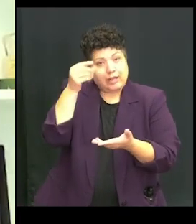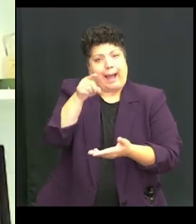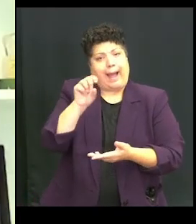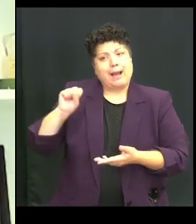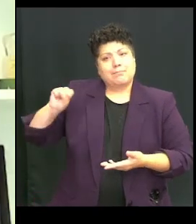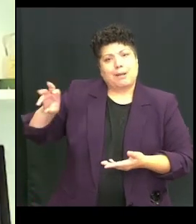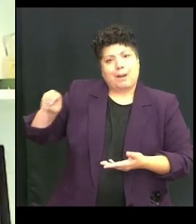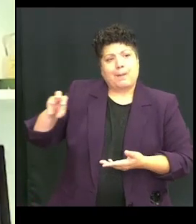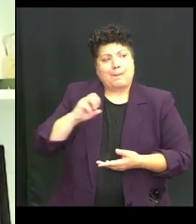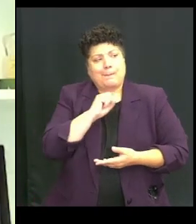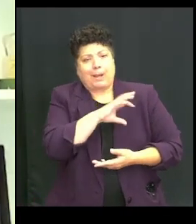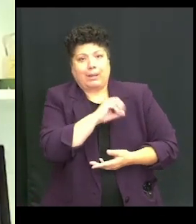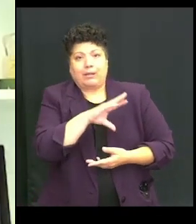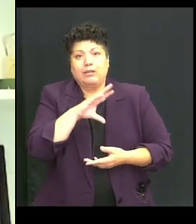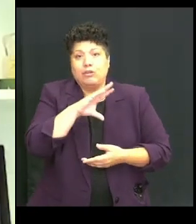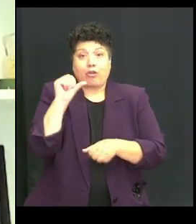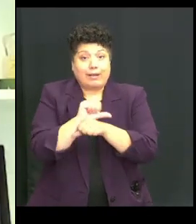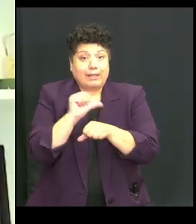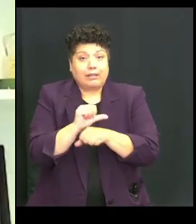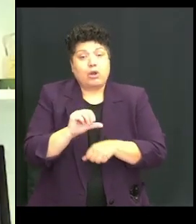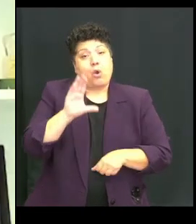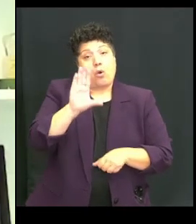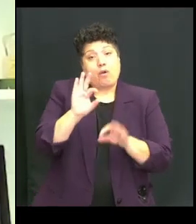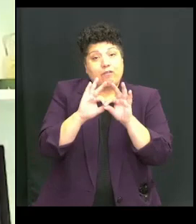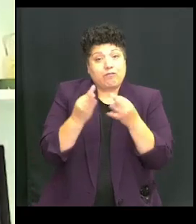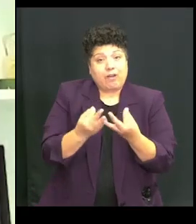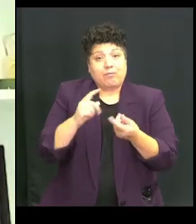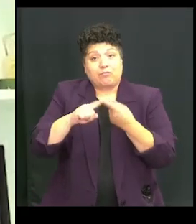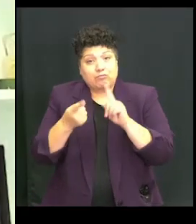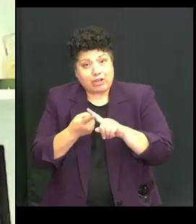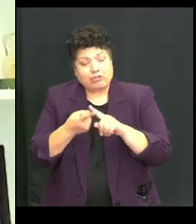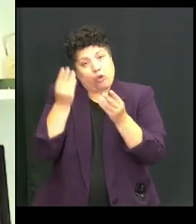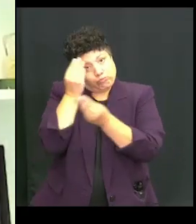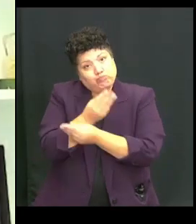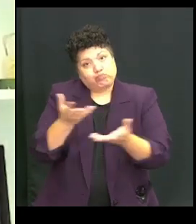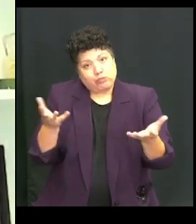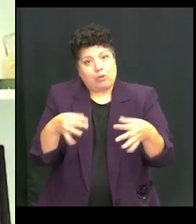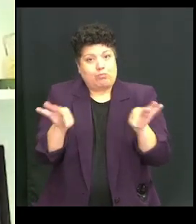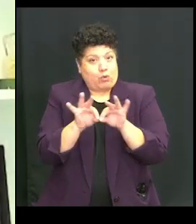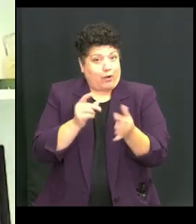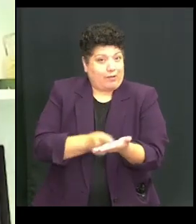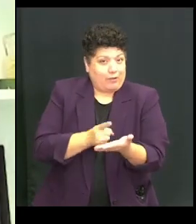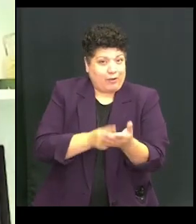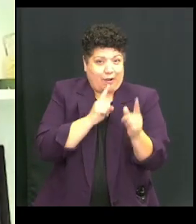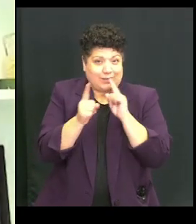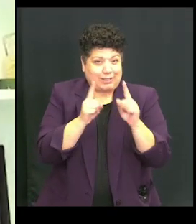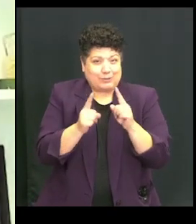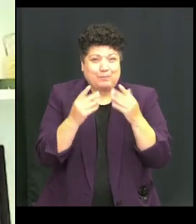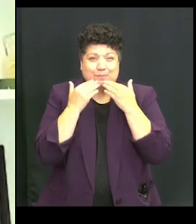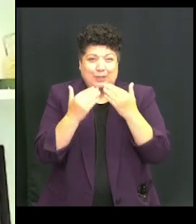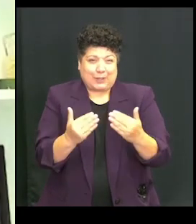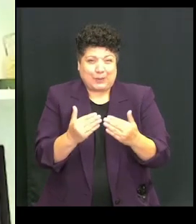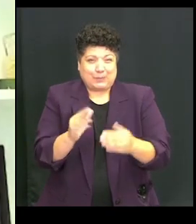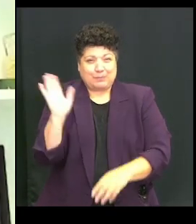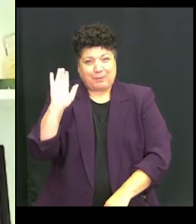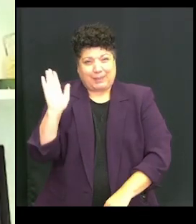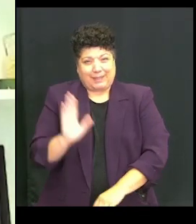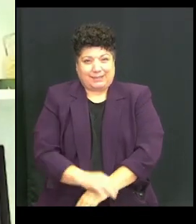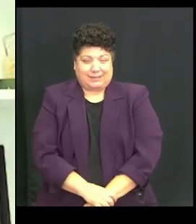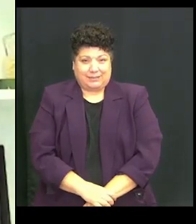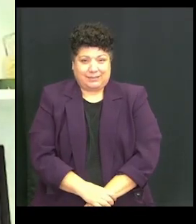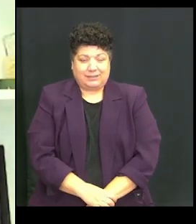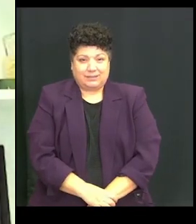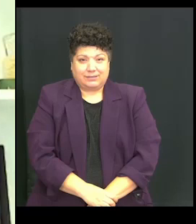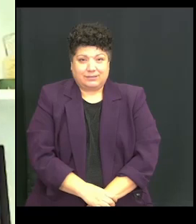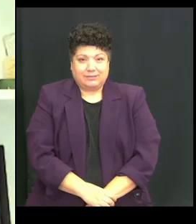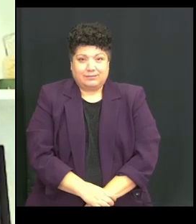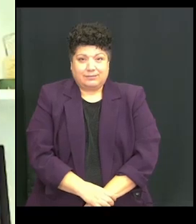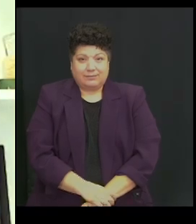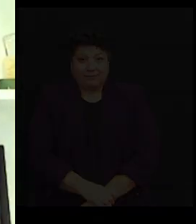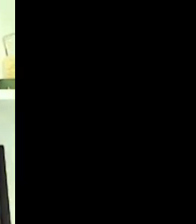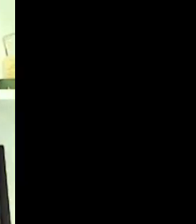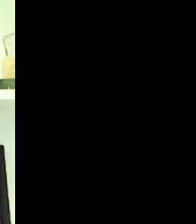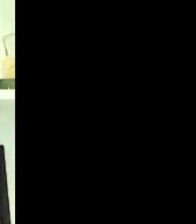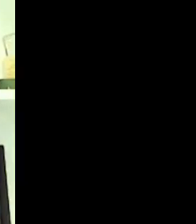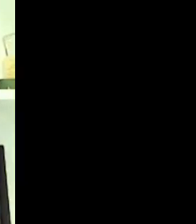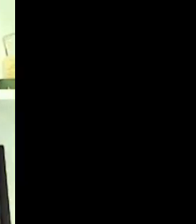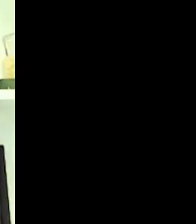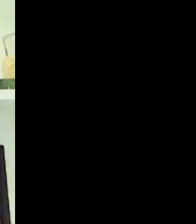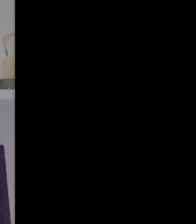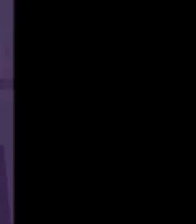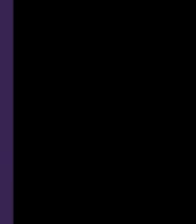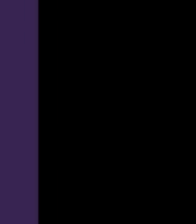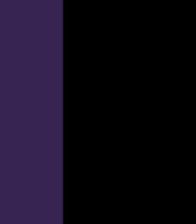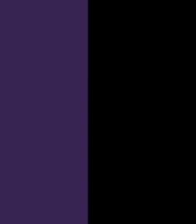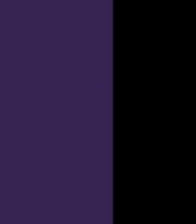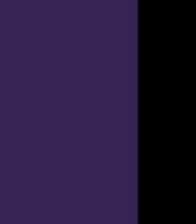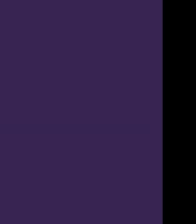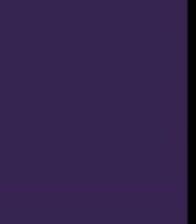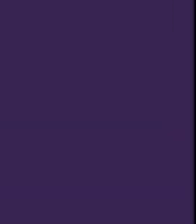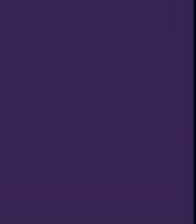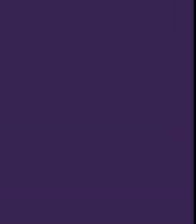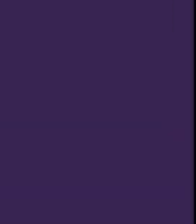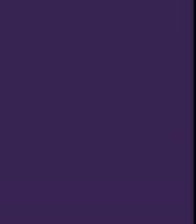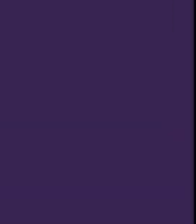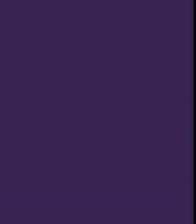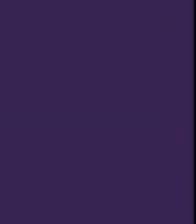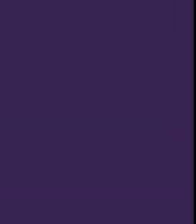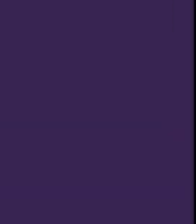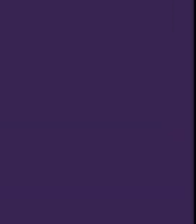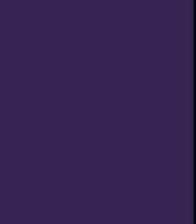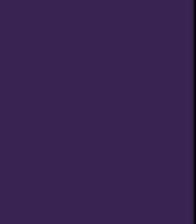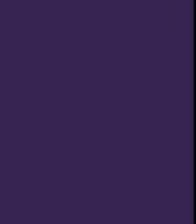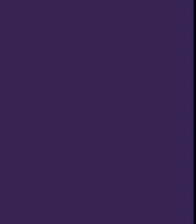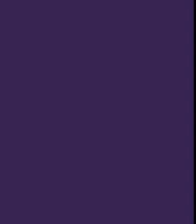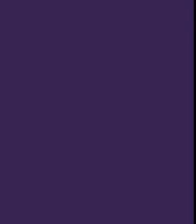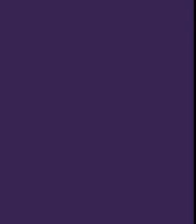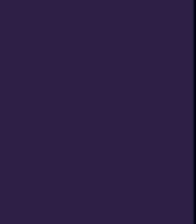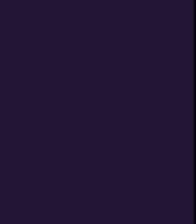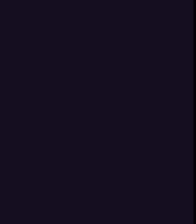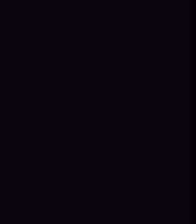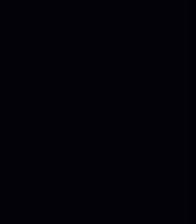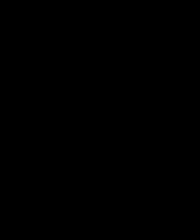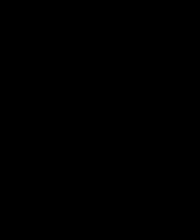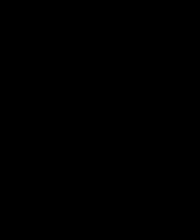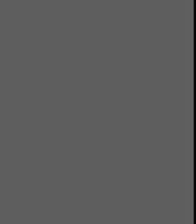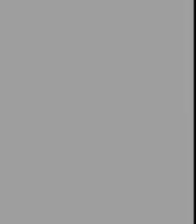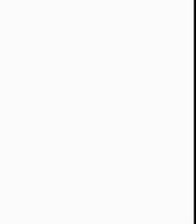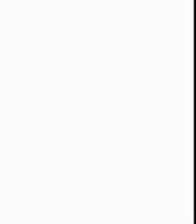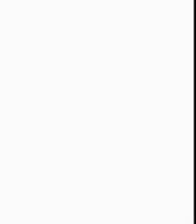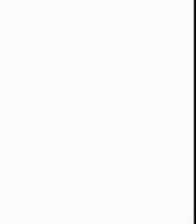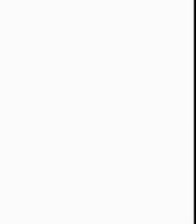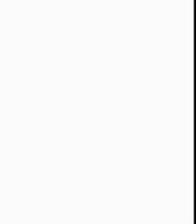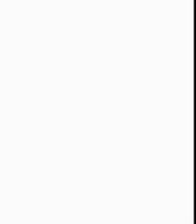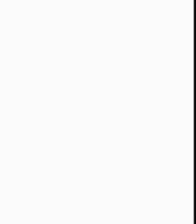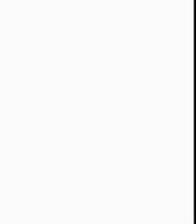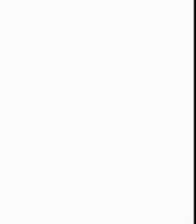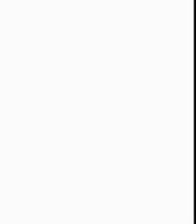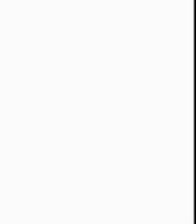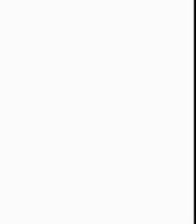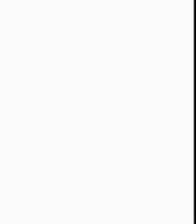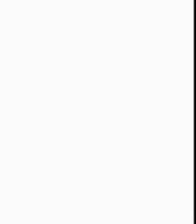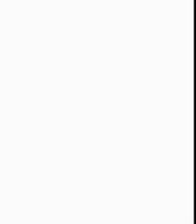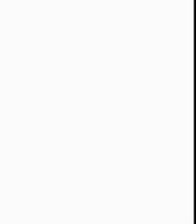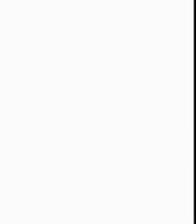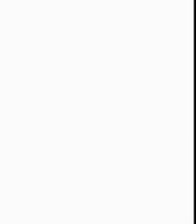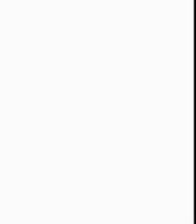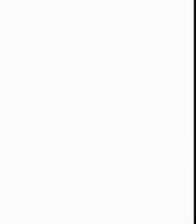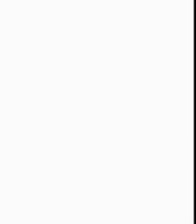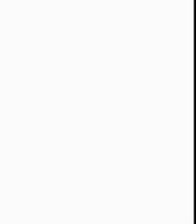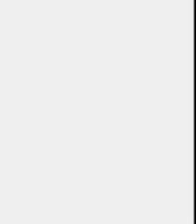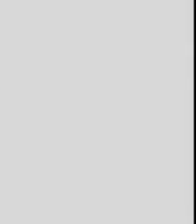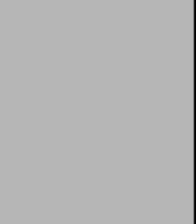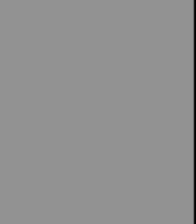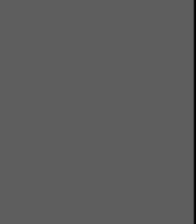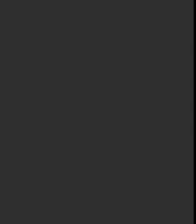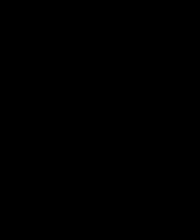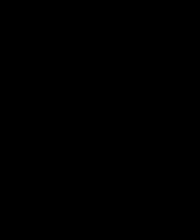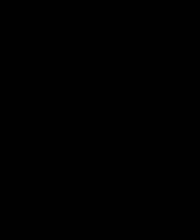or somebody in your life so that we can continue this important conversation. Thank you and goodbye.